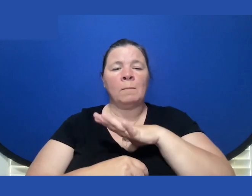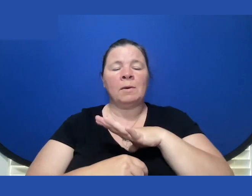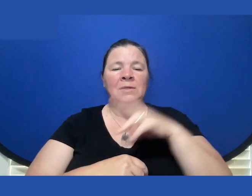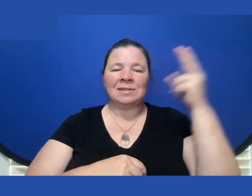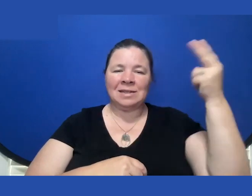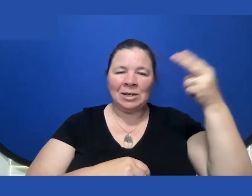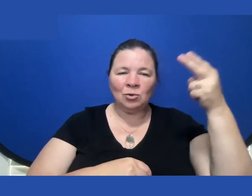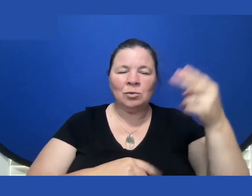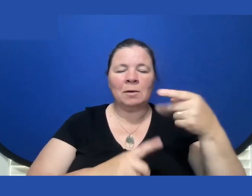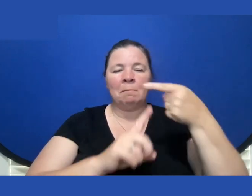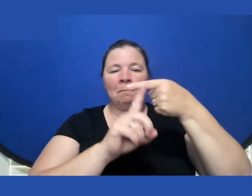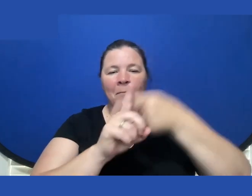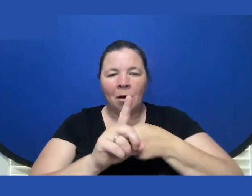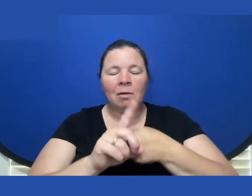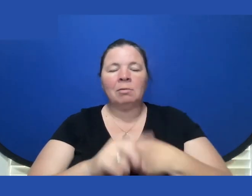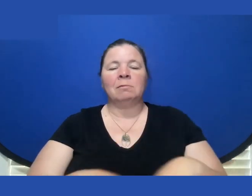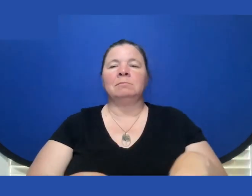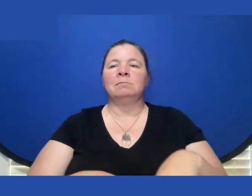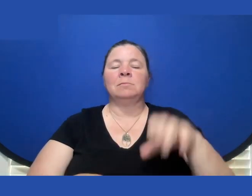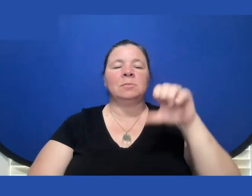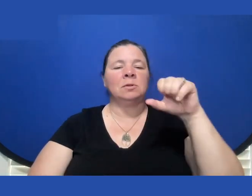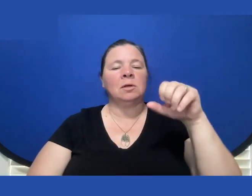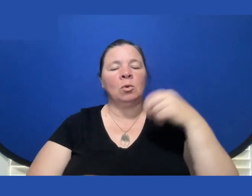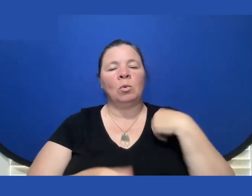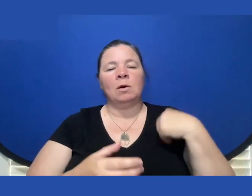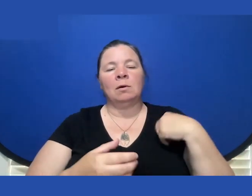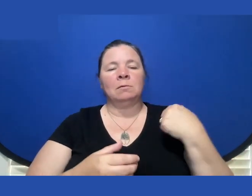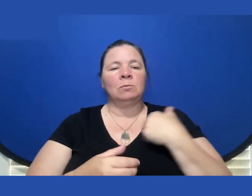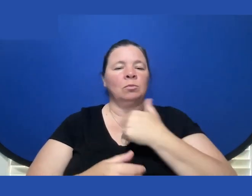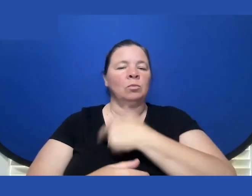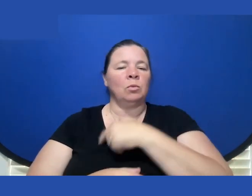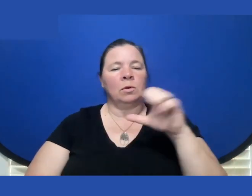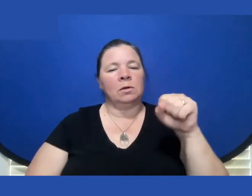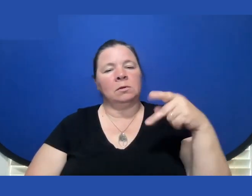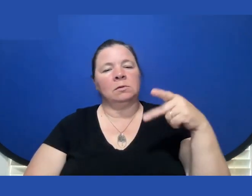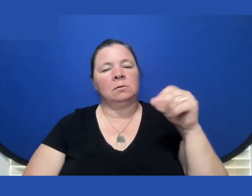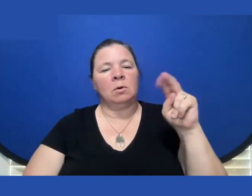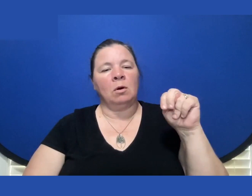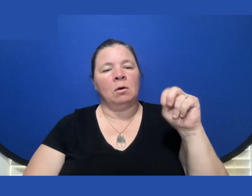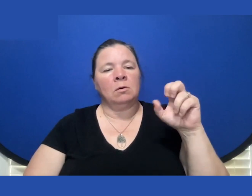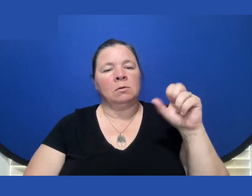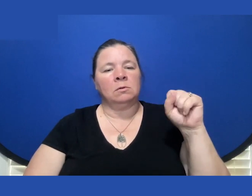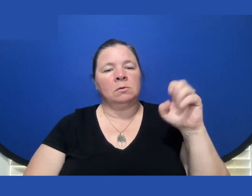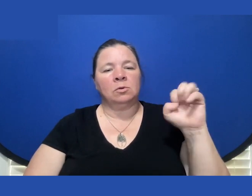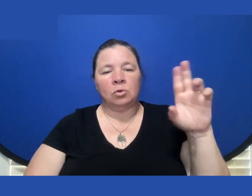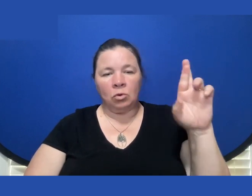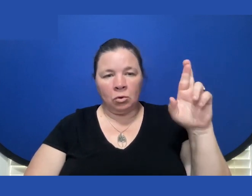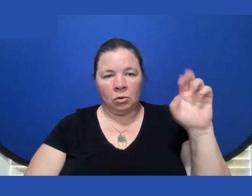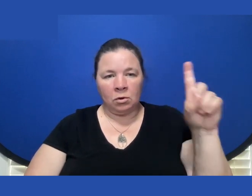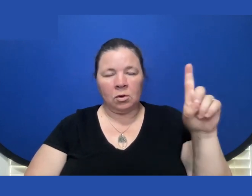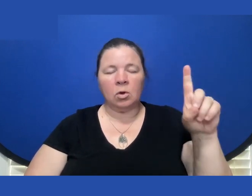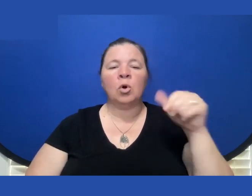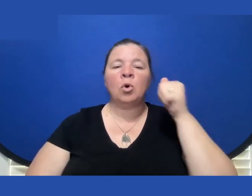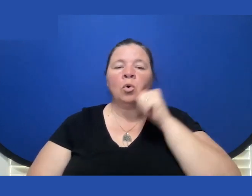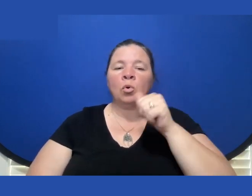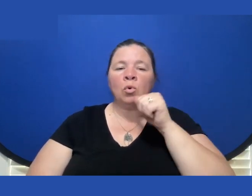and we sponsored Girls Who Code. So, we really got behind, - Oh, good. how do we start looking at the challenges